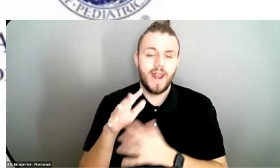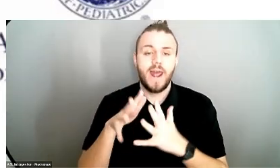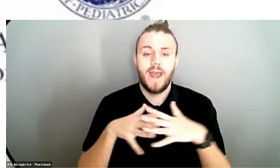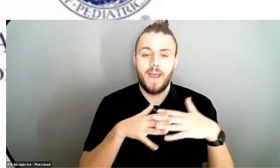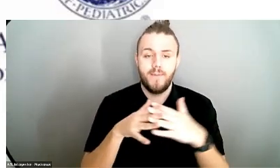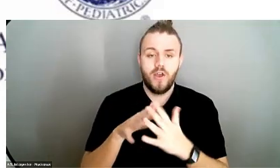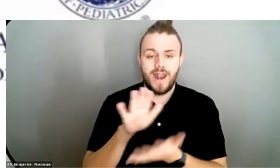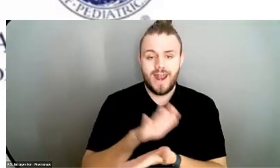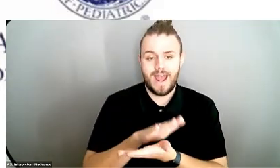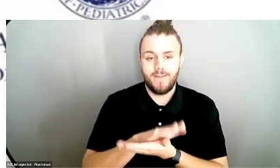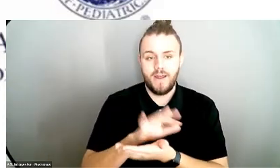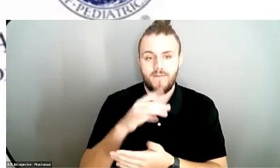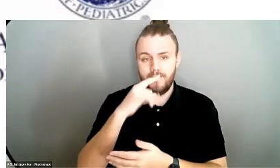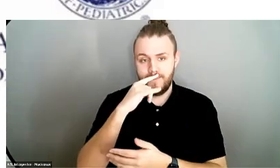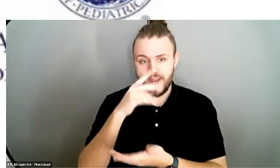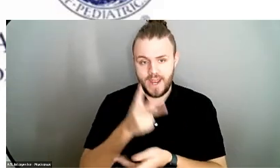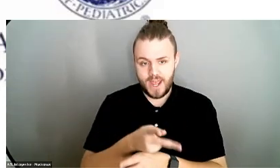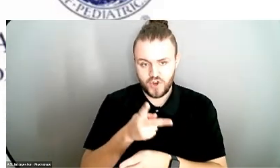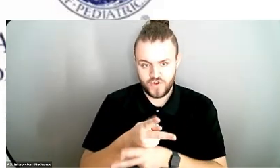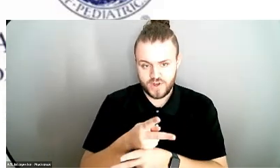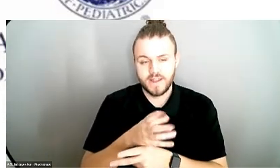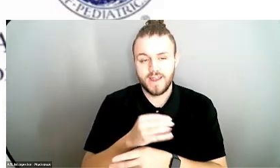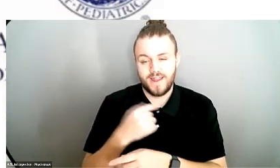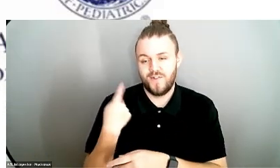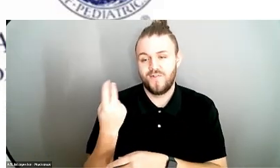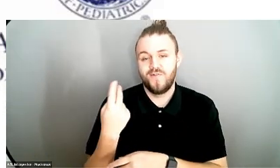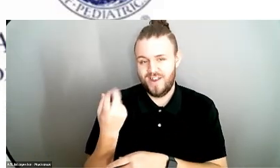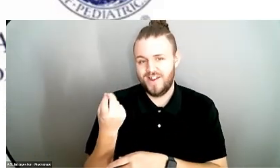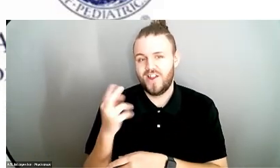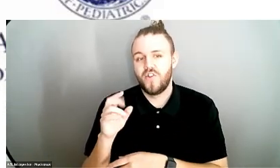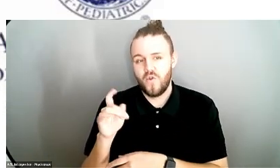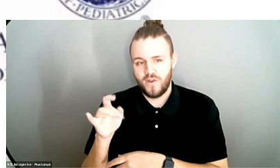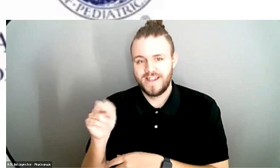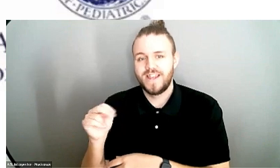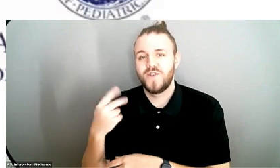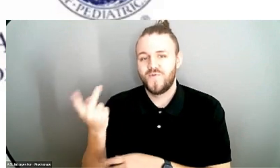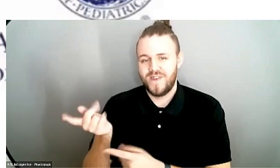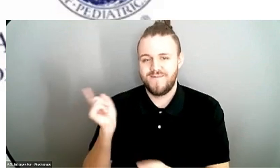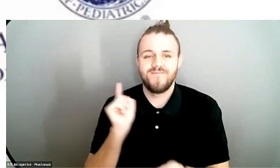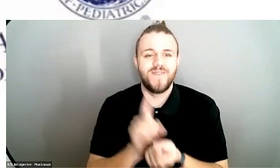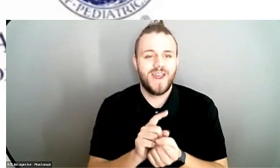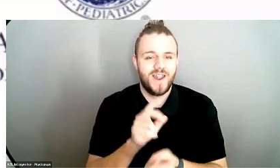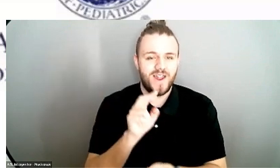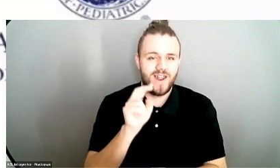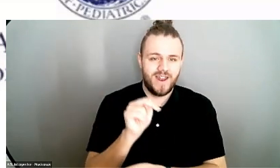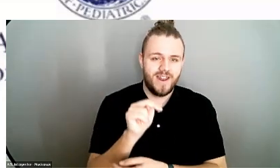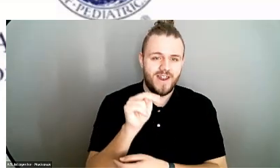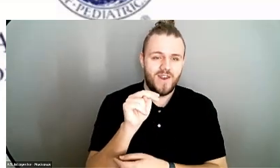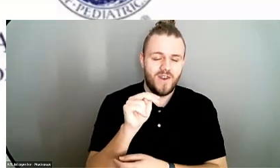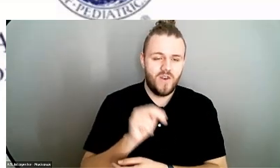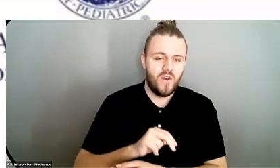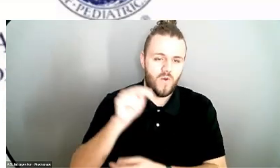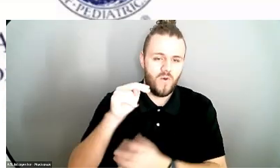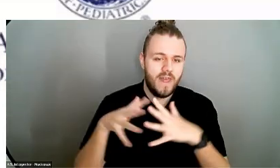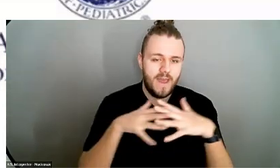And Dr. Orenstein and I actually met at the North American Society for pediatric and adolescent gynecology,